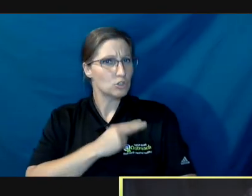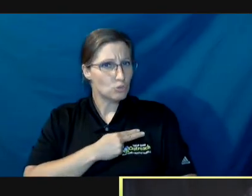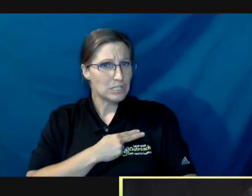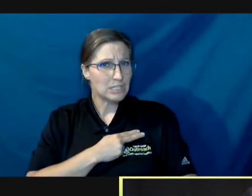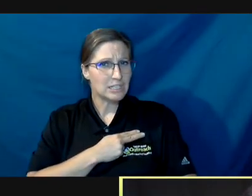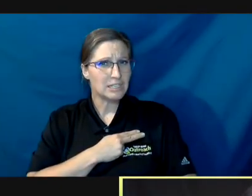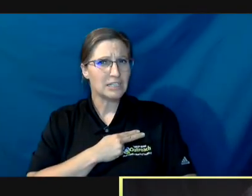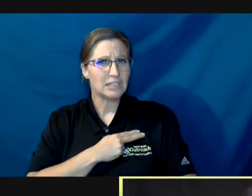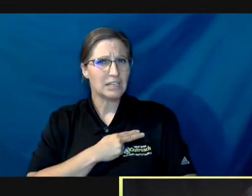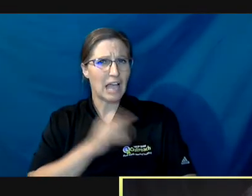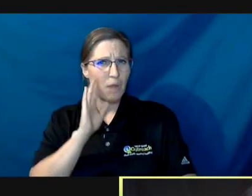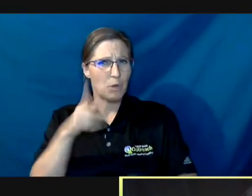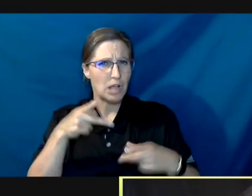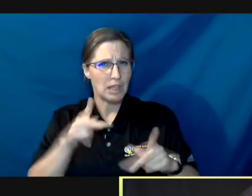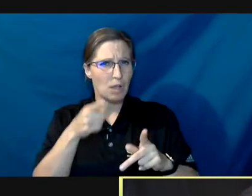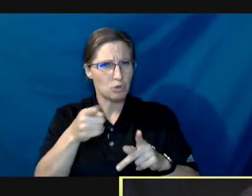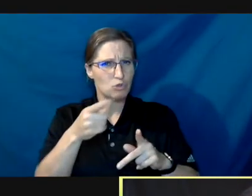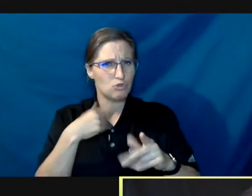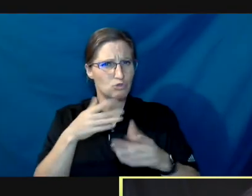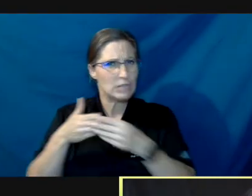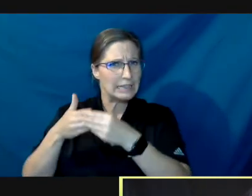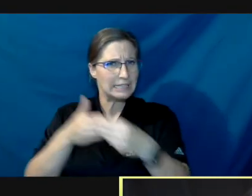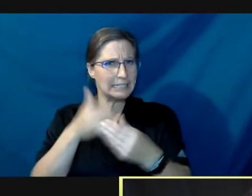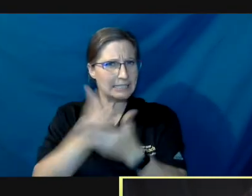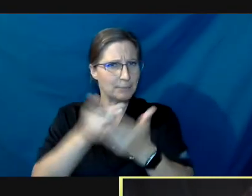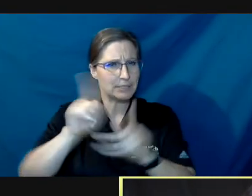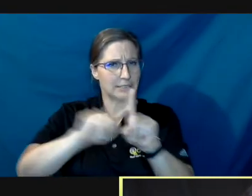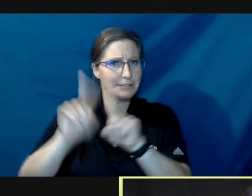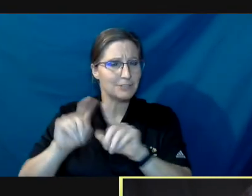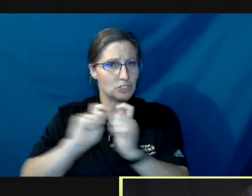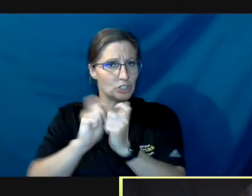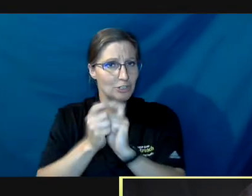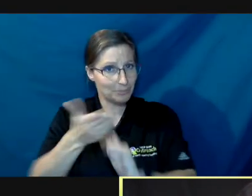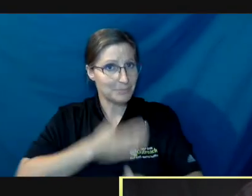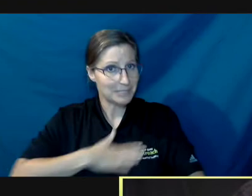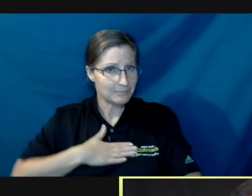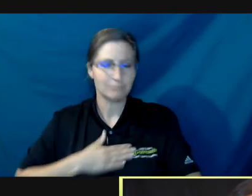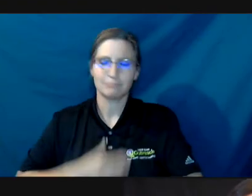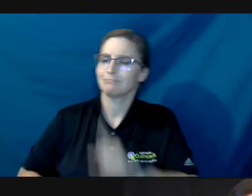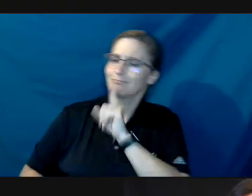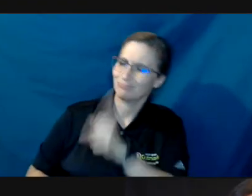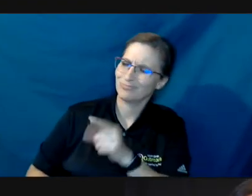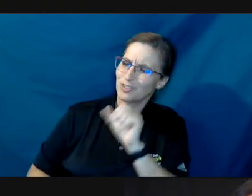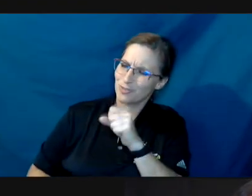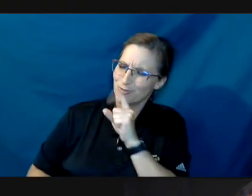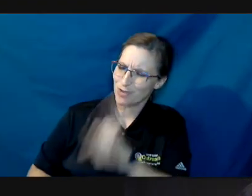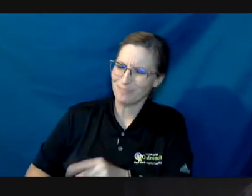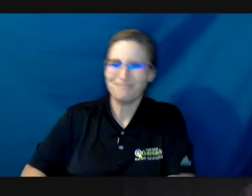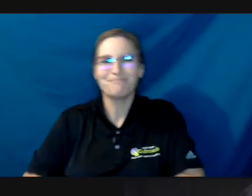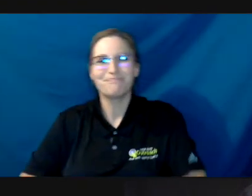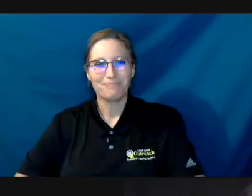Julie, I'm going to let you take the lead here on some of those changes. (Julie) Yes, absolutely.